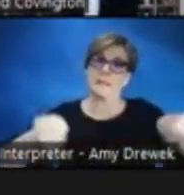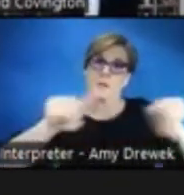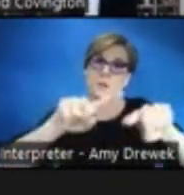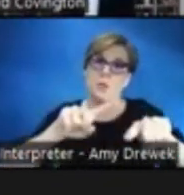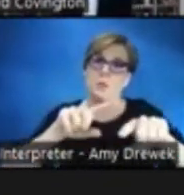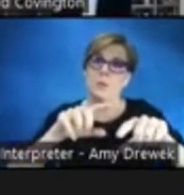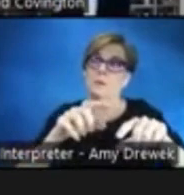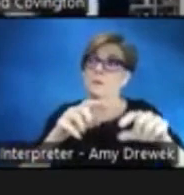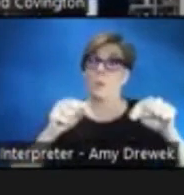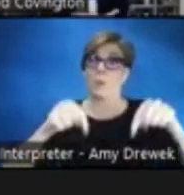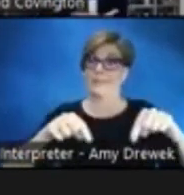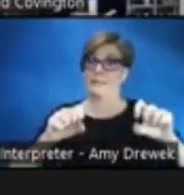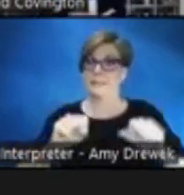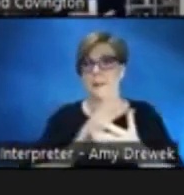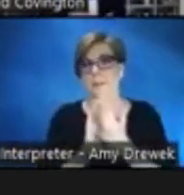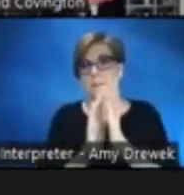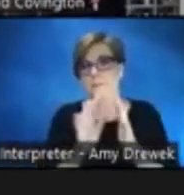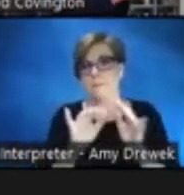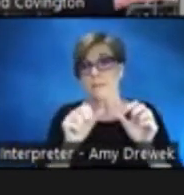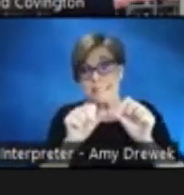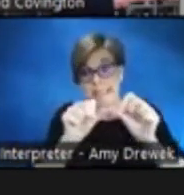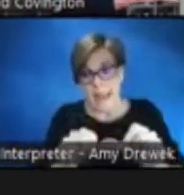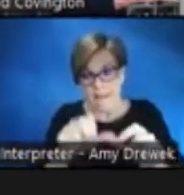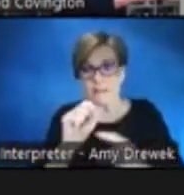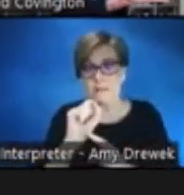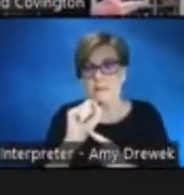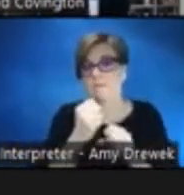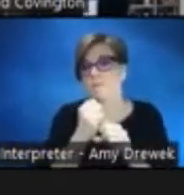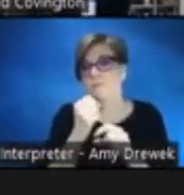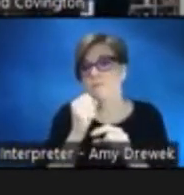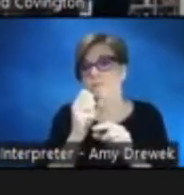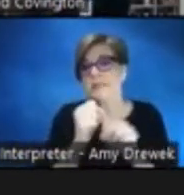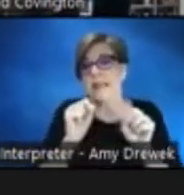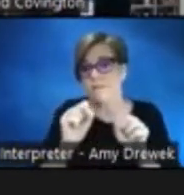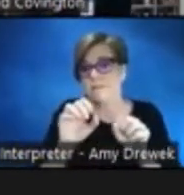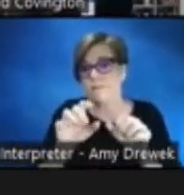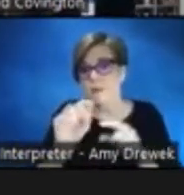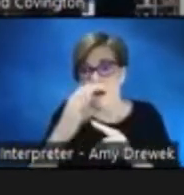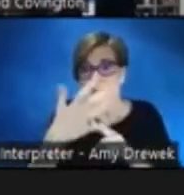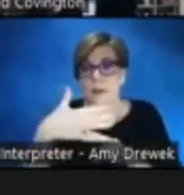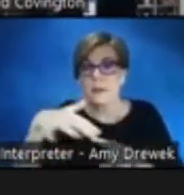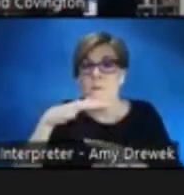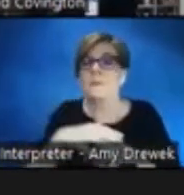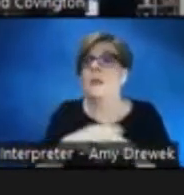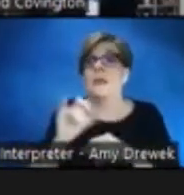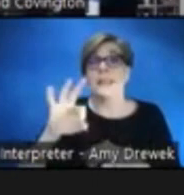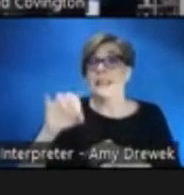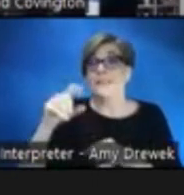IF SOMEONE IS NOT AWARE OF WHAT IS HAPPENING, THEY MAY HAVE GONE TO THE LINK THAT WE NORMALLY USE AND ARE HIGHLIGHTING